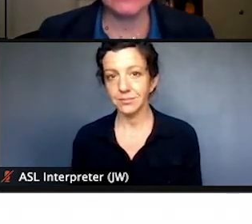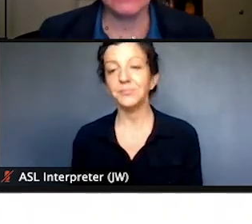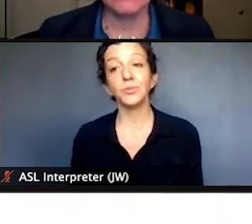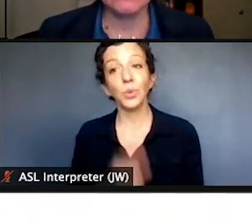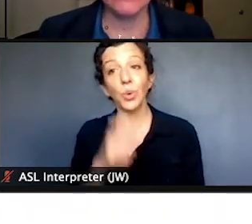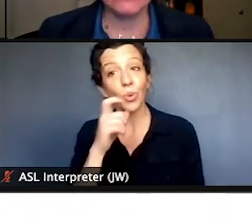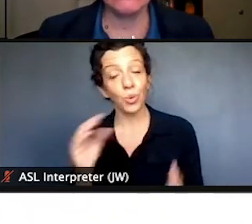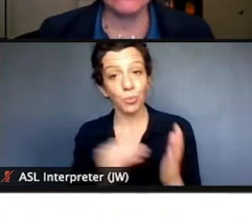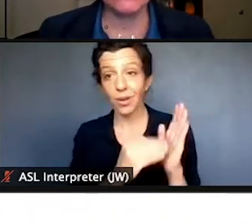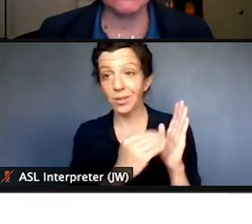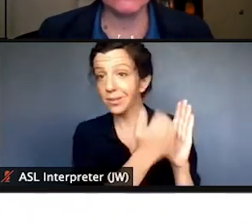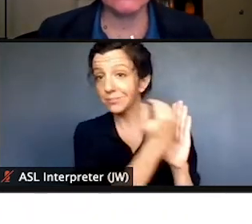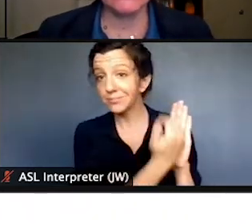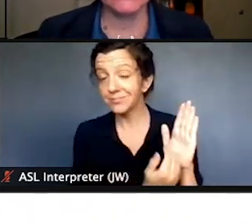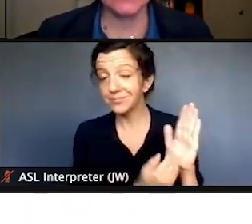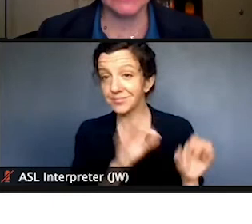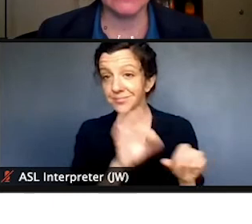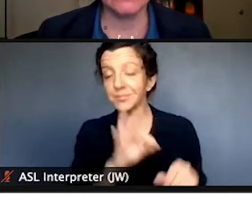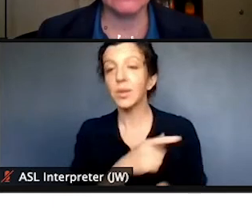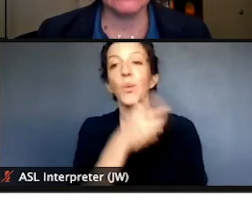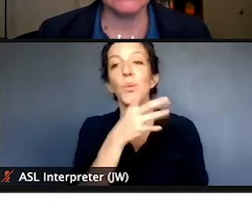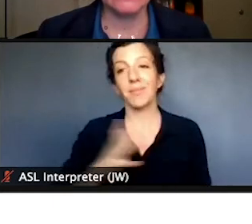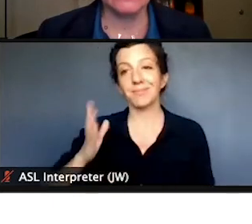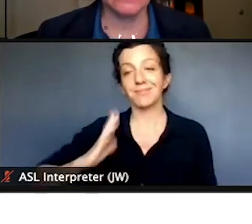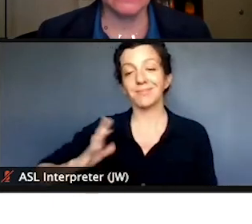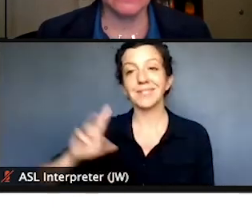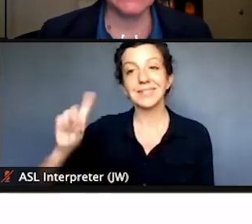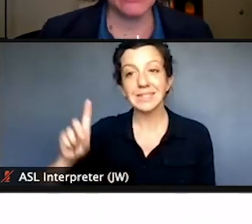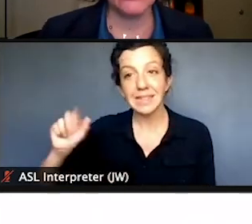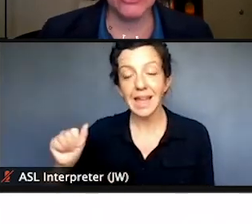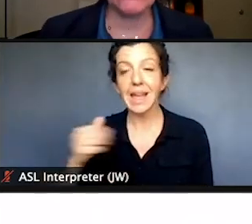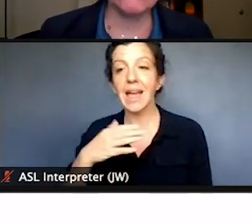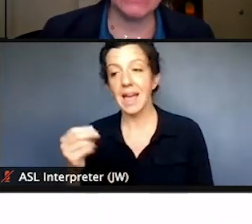some other individuals and the ACLU,